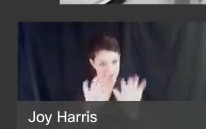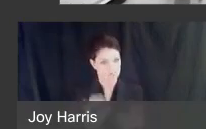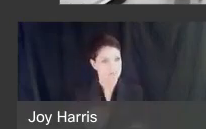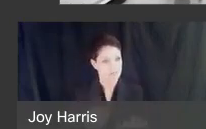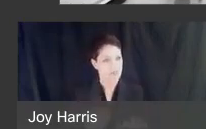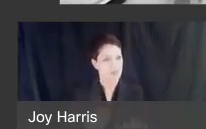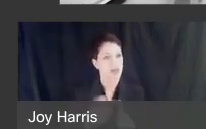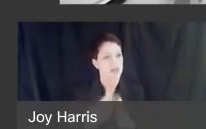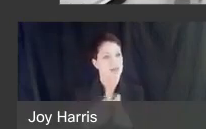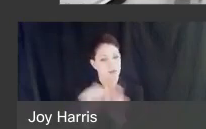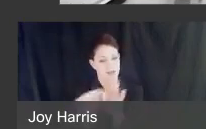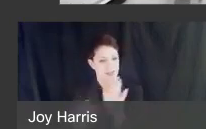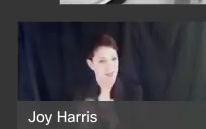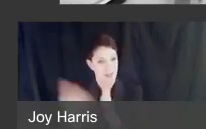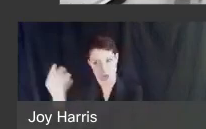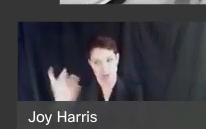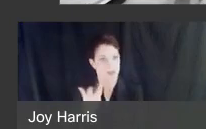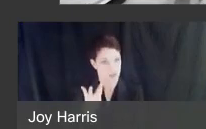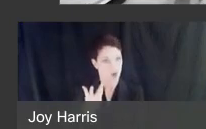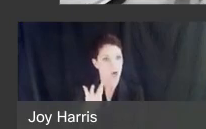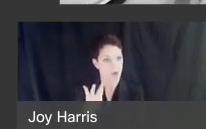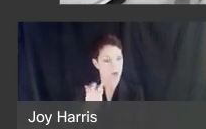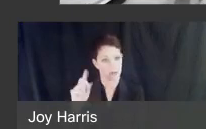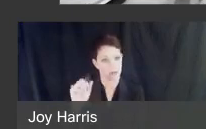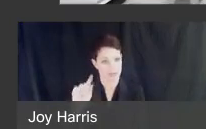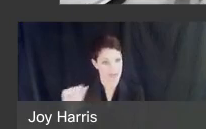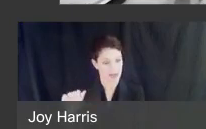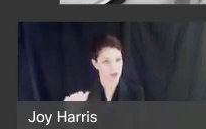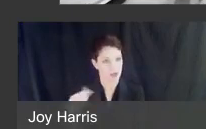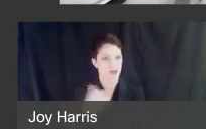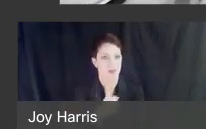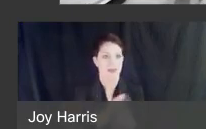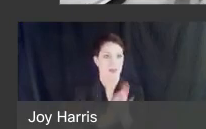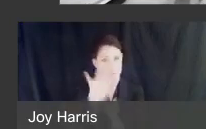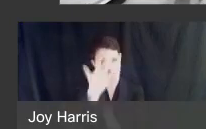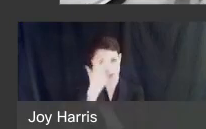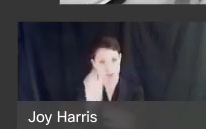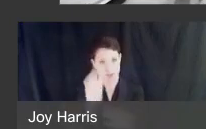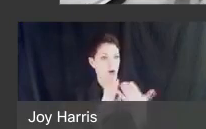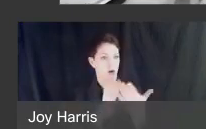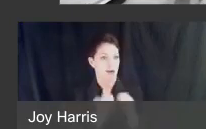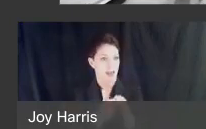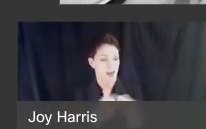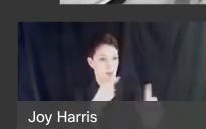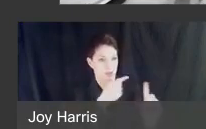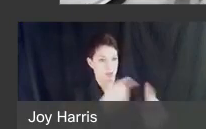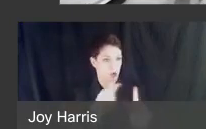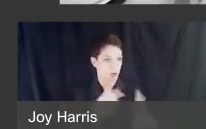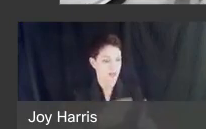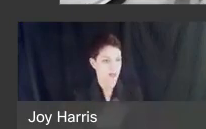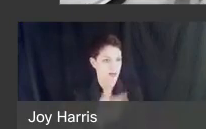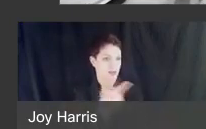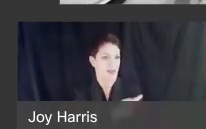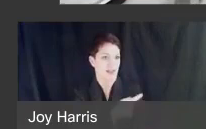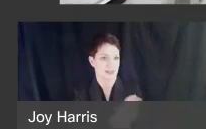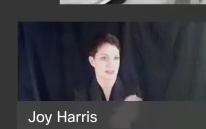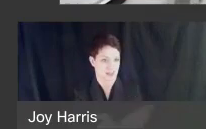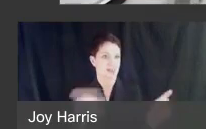to us so that we can use it to be smart in how we target our vaccine delivery to certain communities.